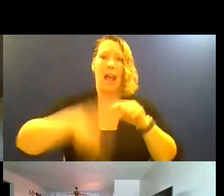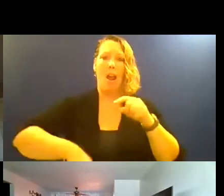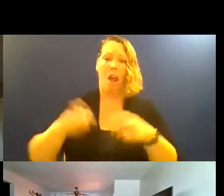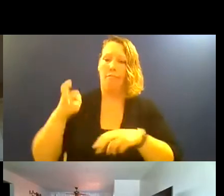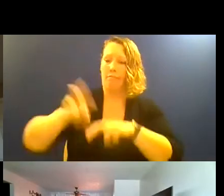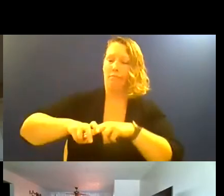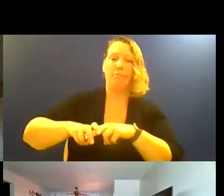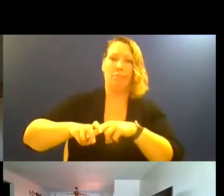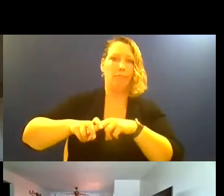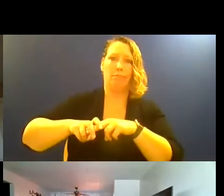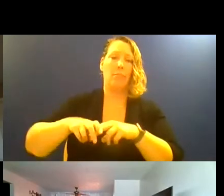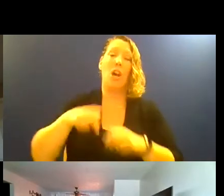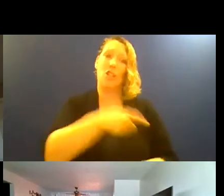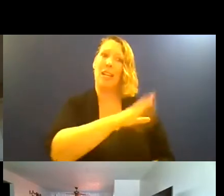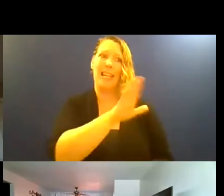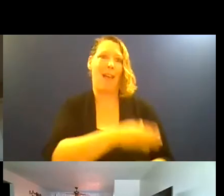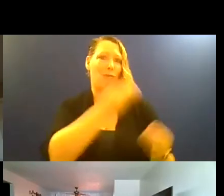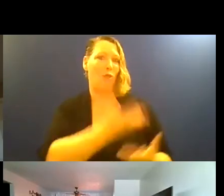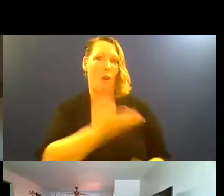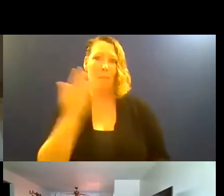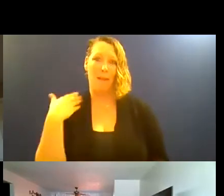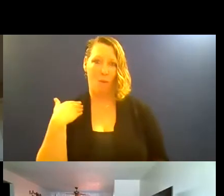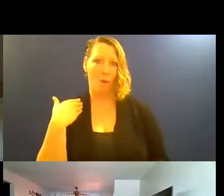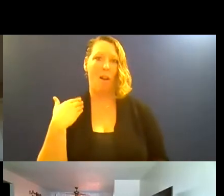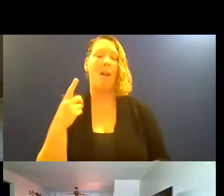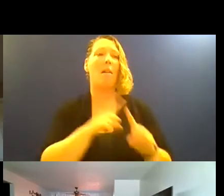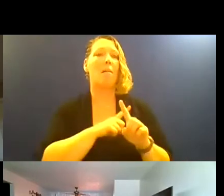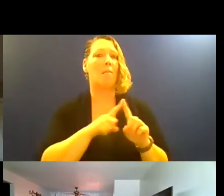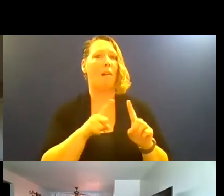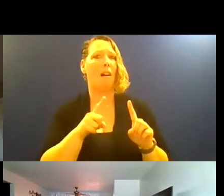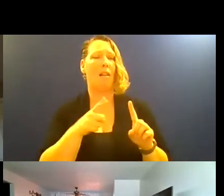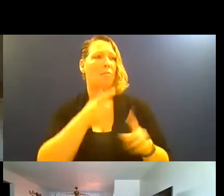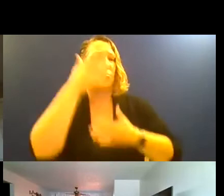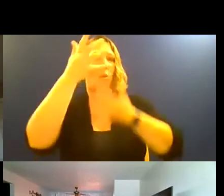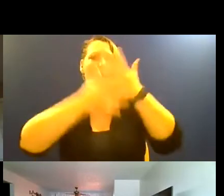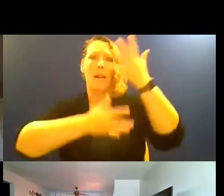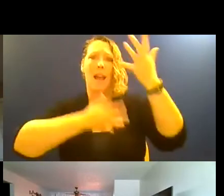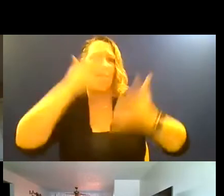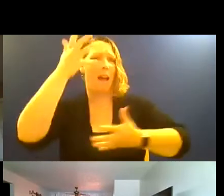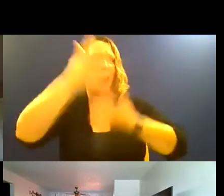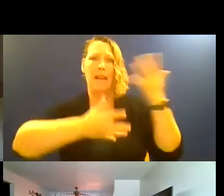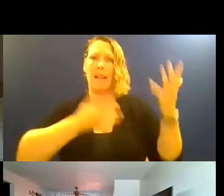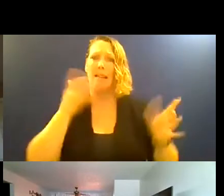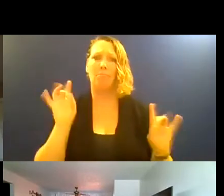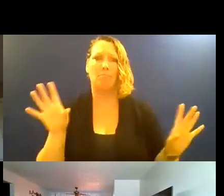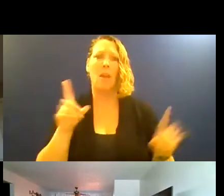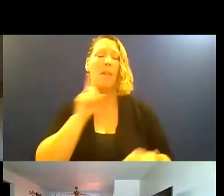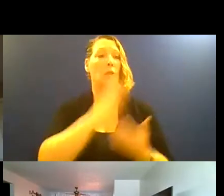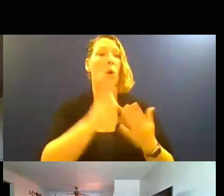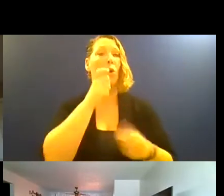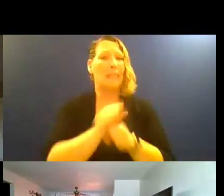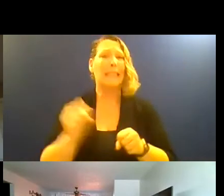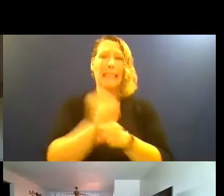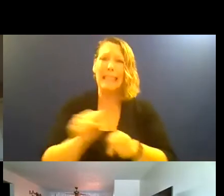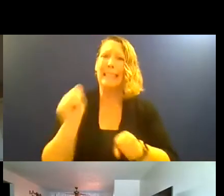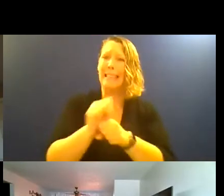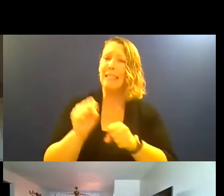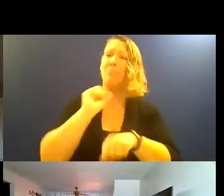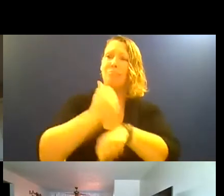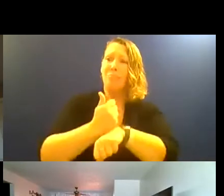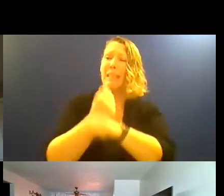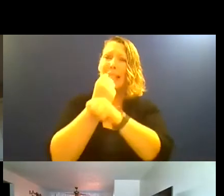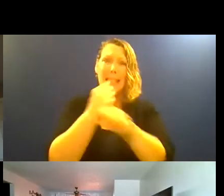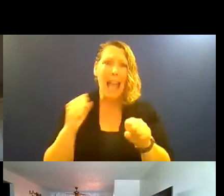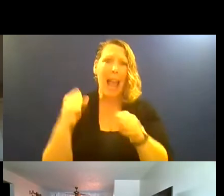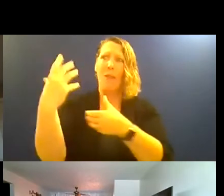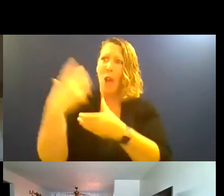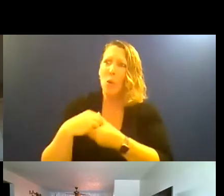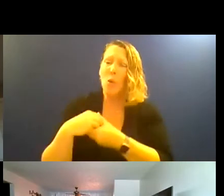And she had never shared that with me before, but it was mortifying. For someone who has done so much work to try and make sure that we create safe affirming and inclusive spaces